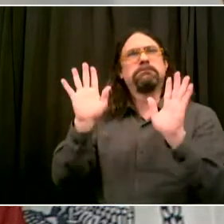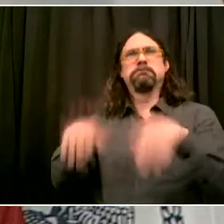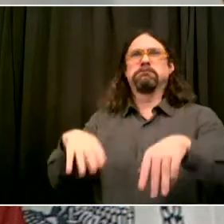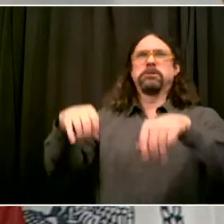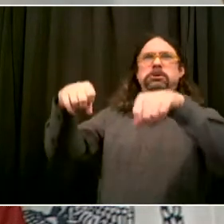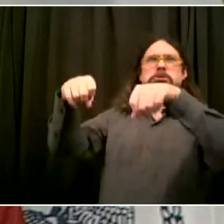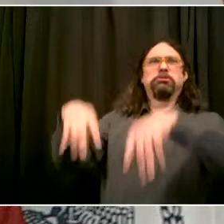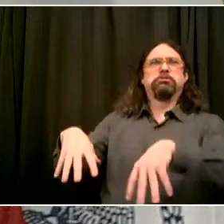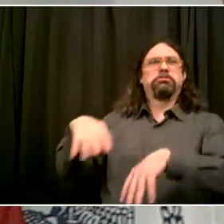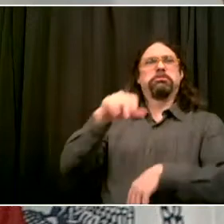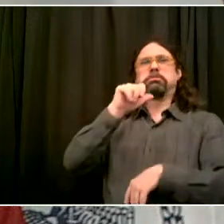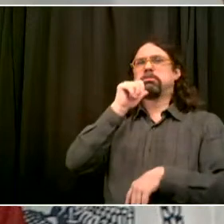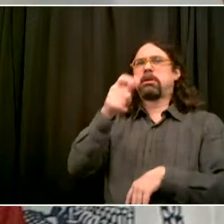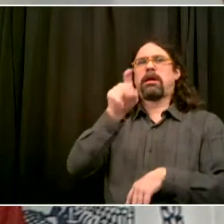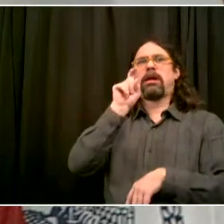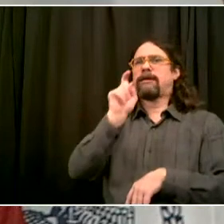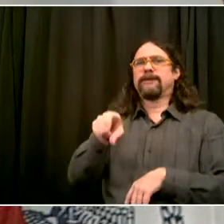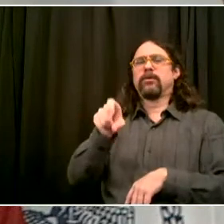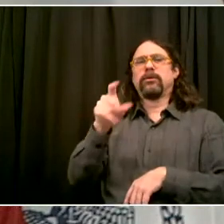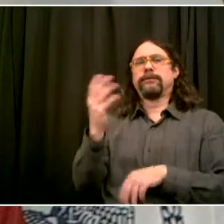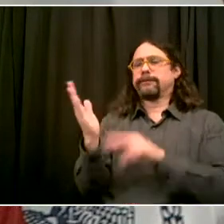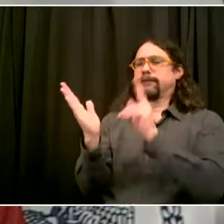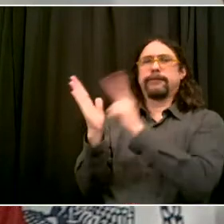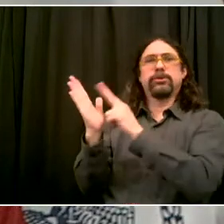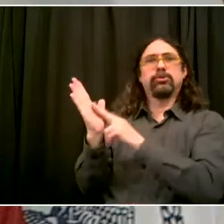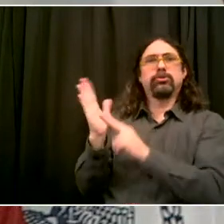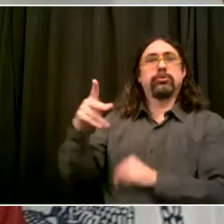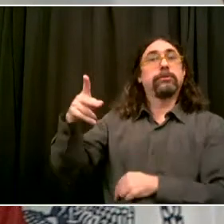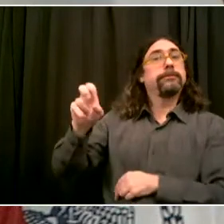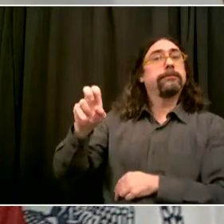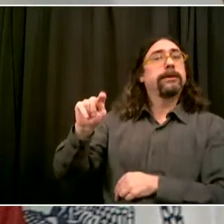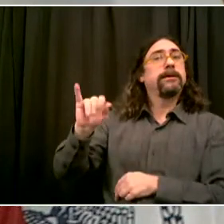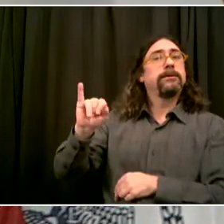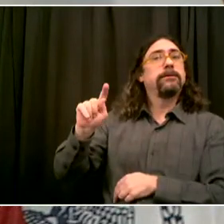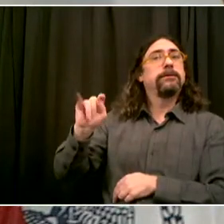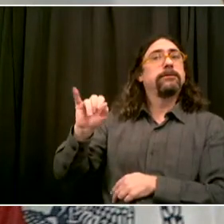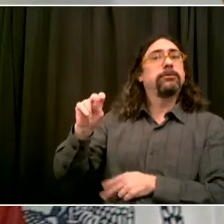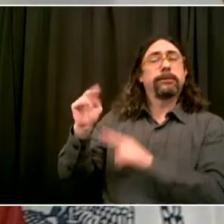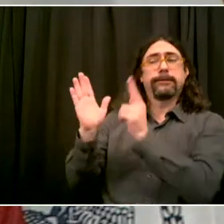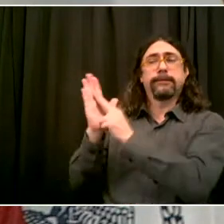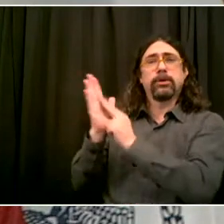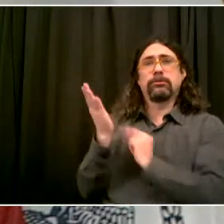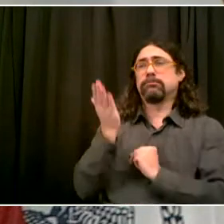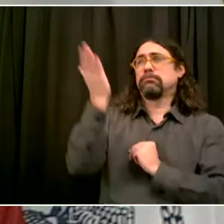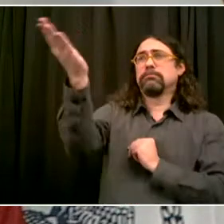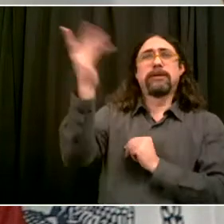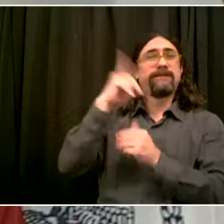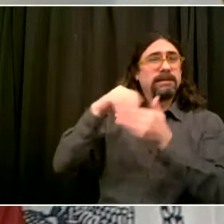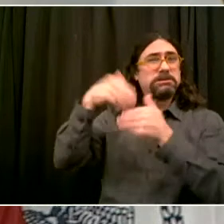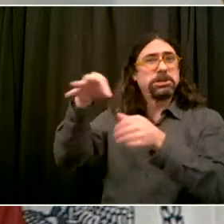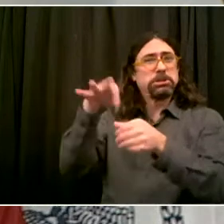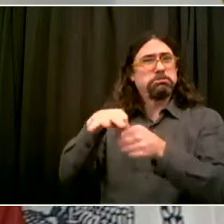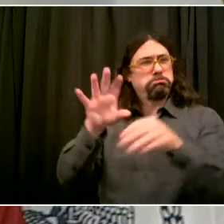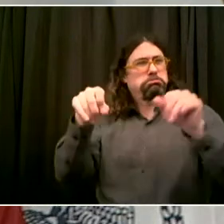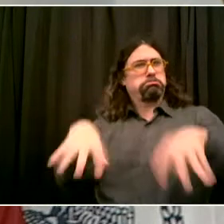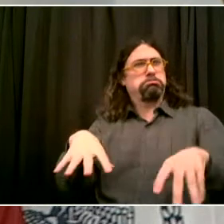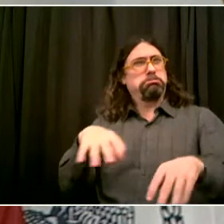UPCOMING ELECTIONS AND I WAS S